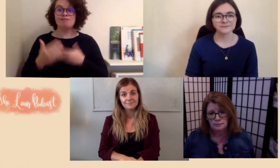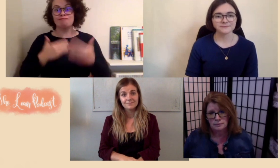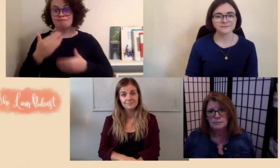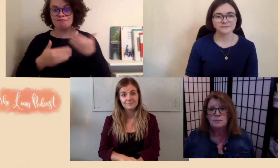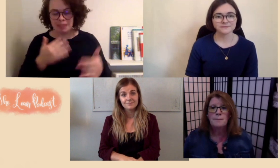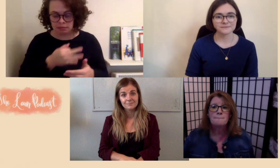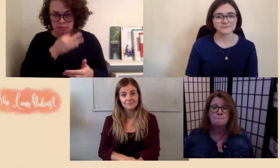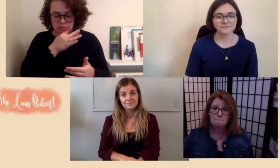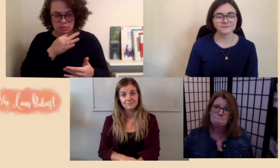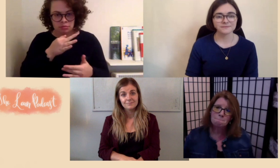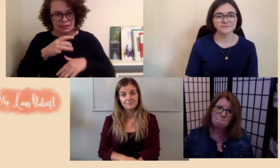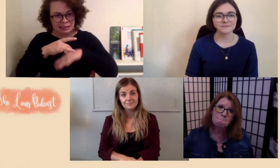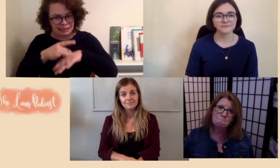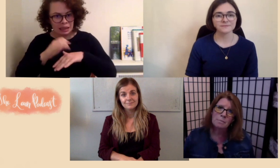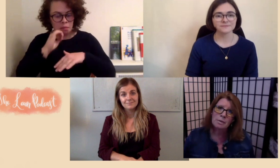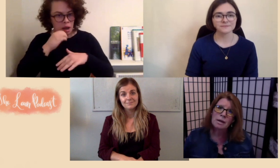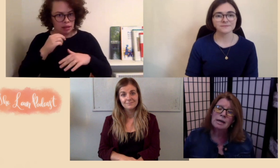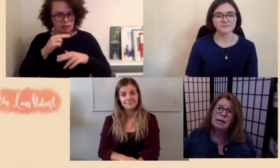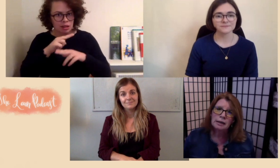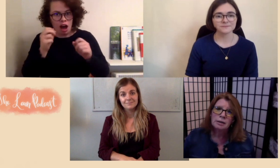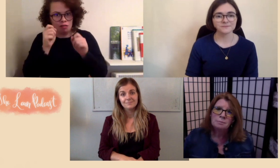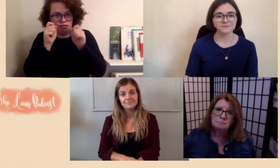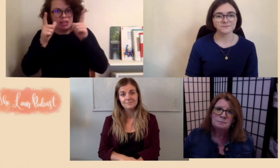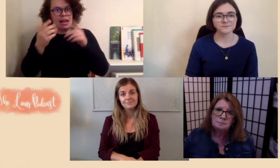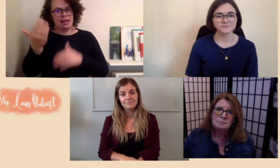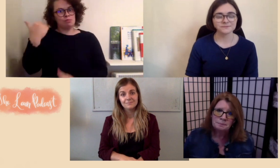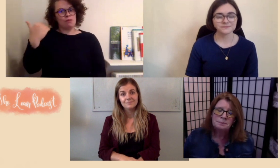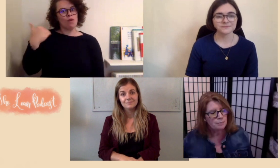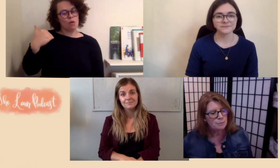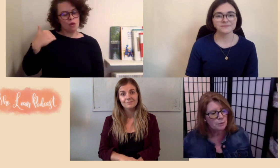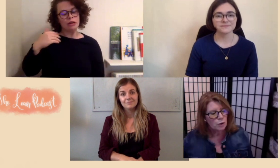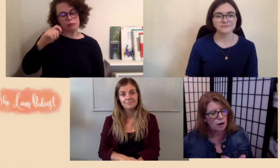so that people can be more reflective of what's going on internally.